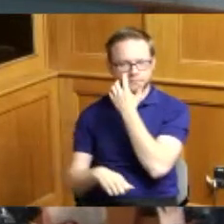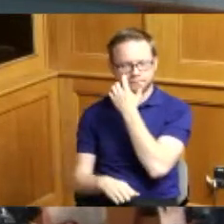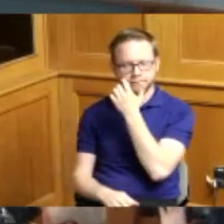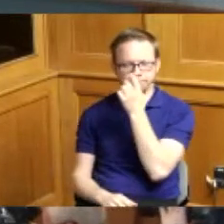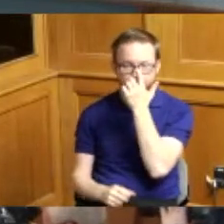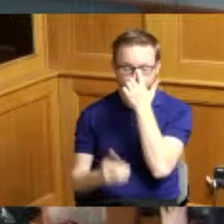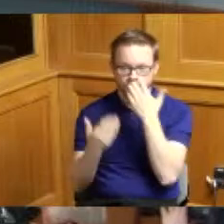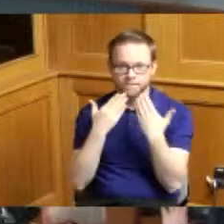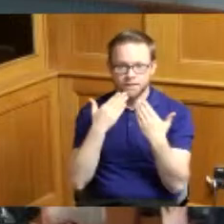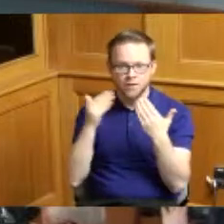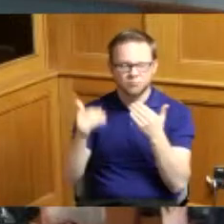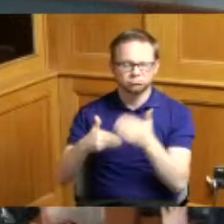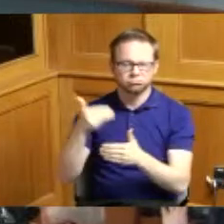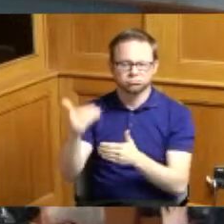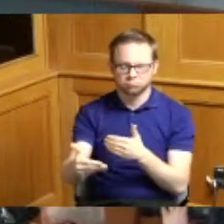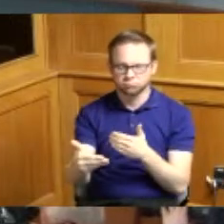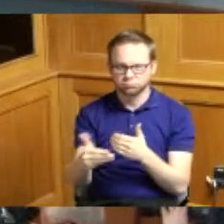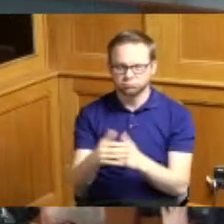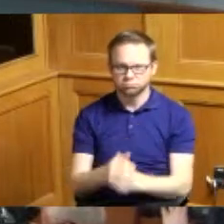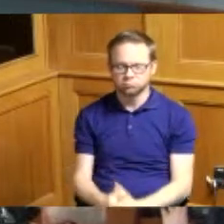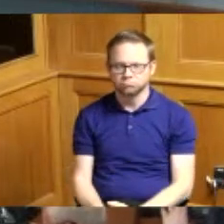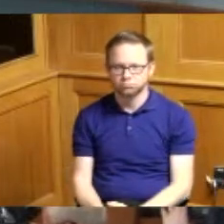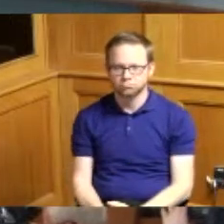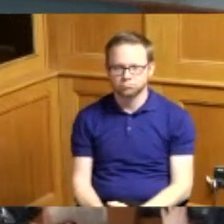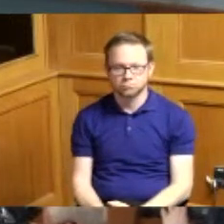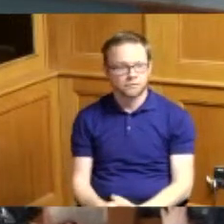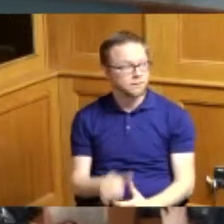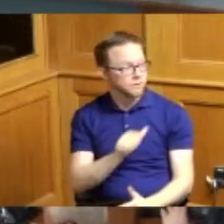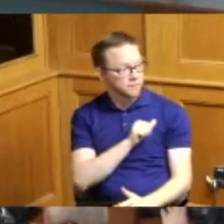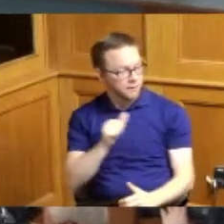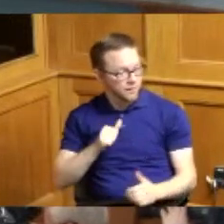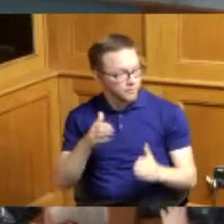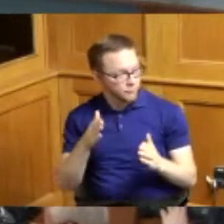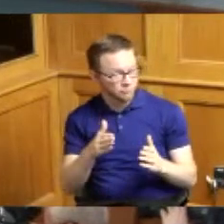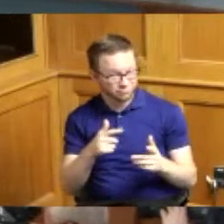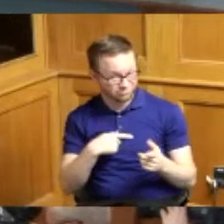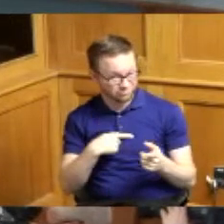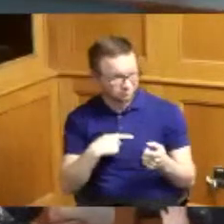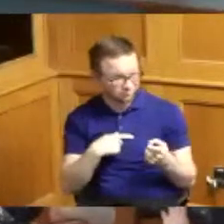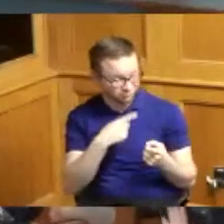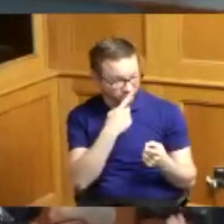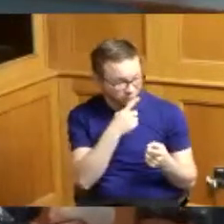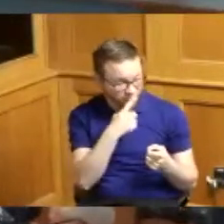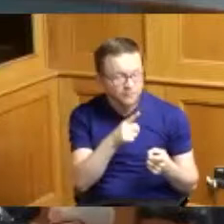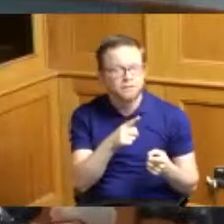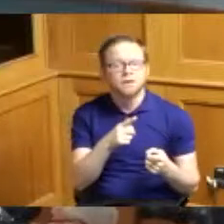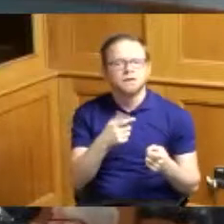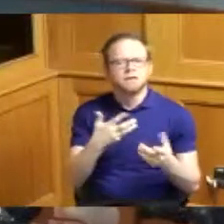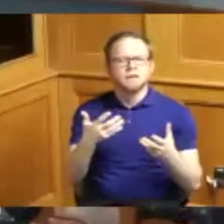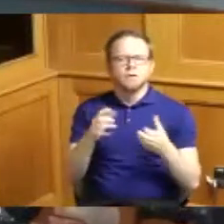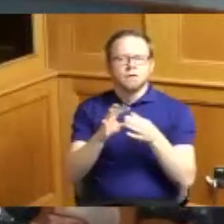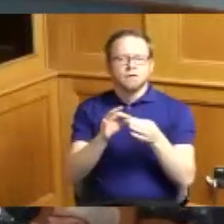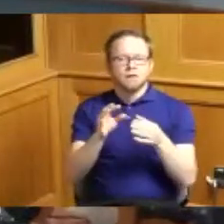we will move forward Madam President yes um I just I also just want to say on that particular item